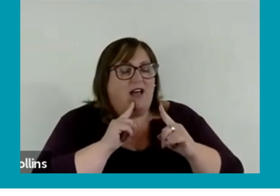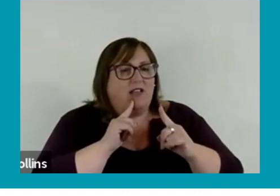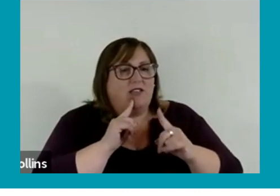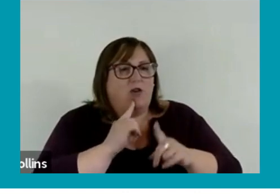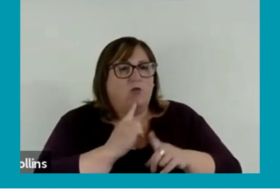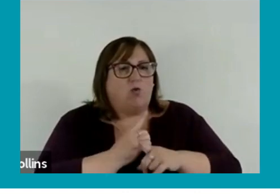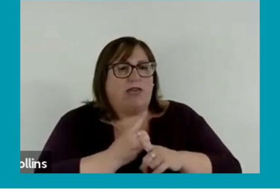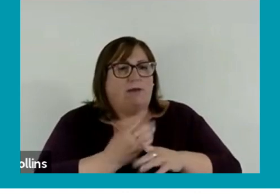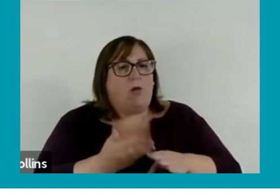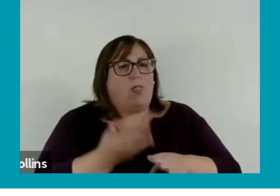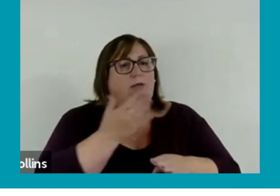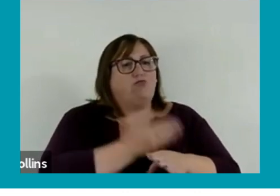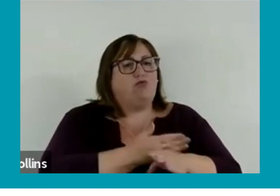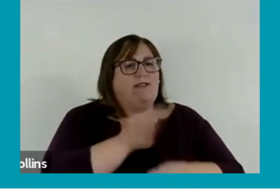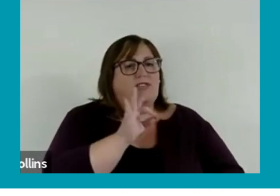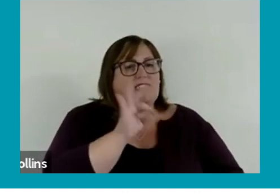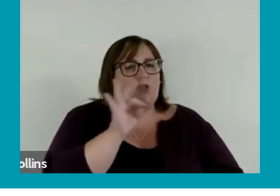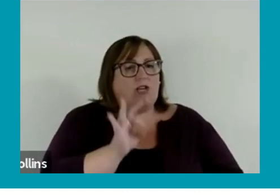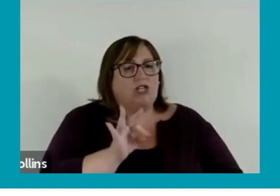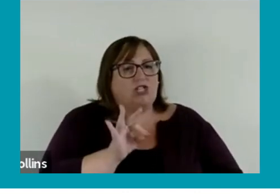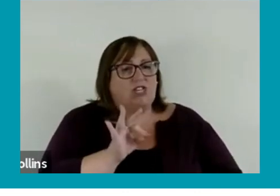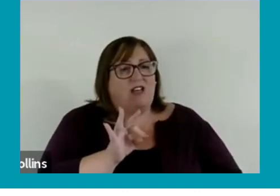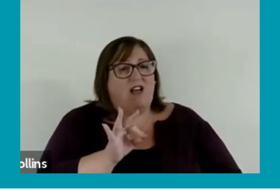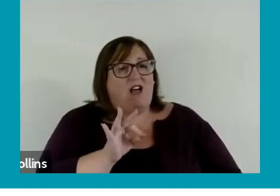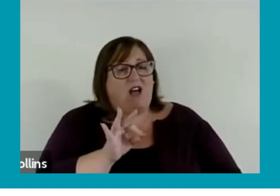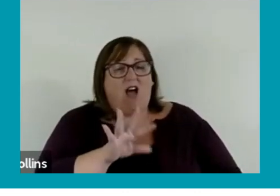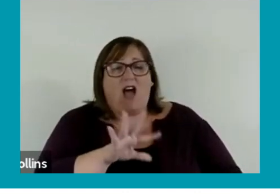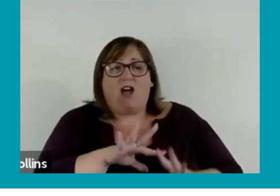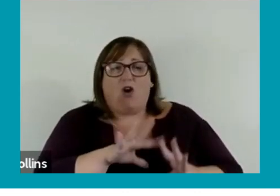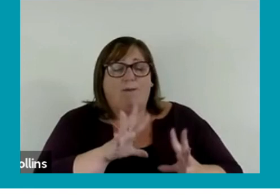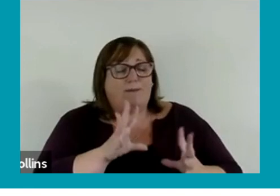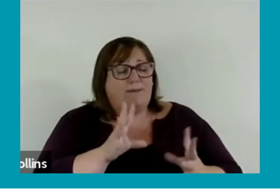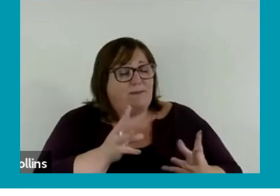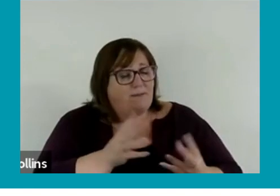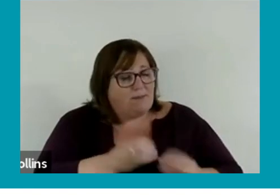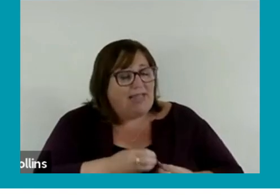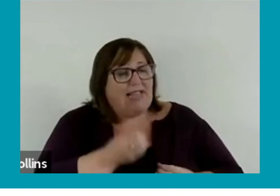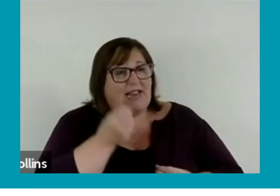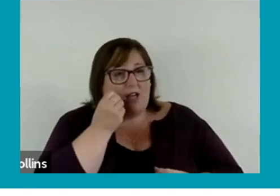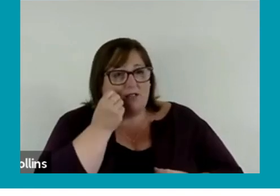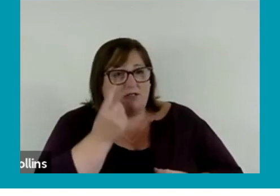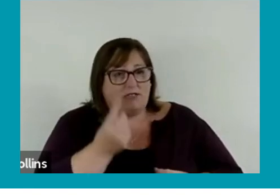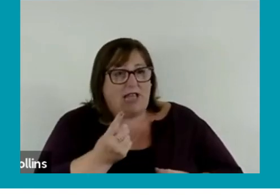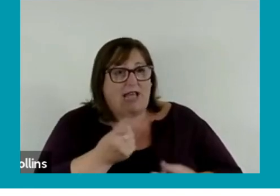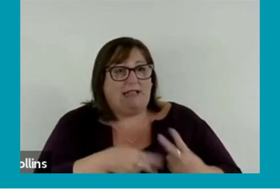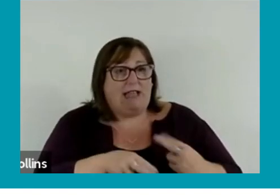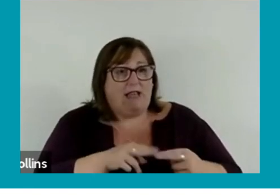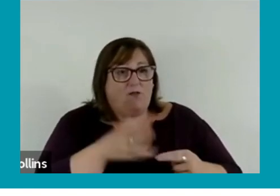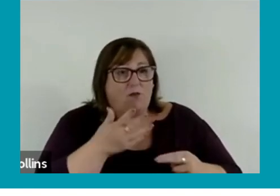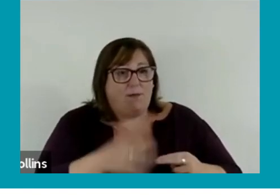understand how poor experiences in the past may discourage people from disclosing uh either what